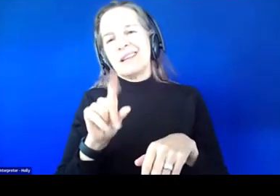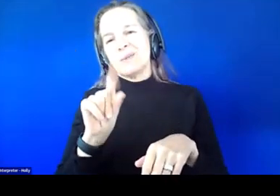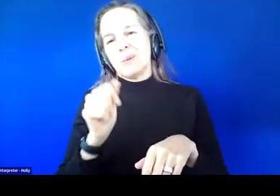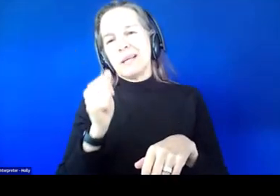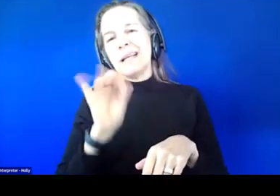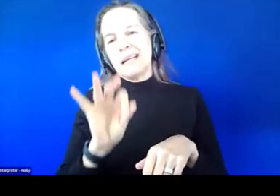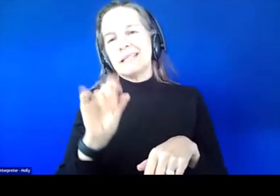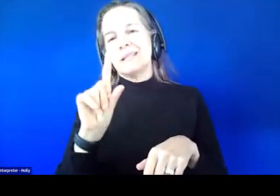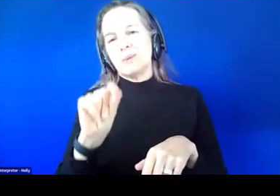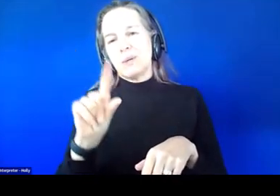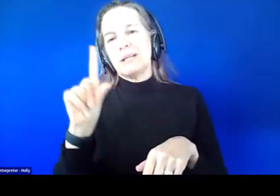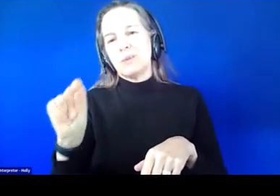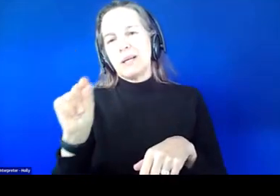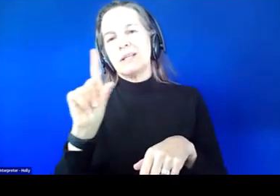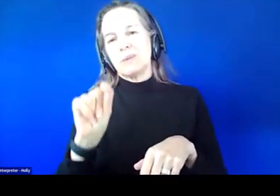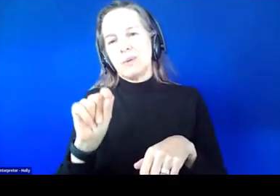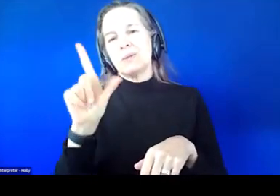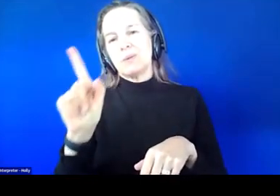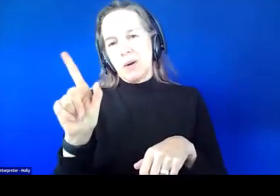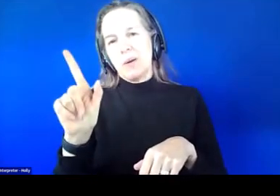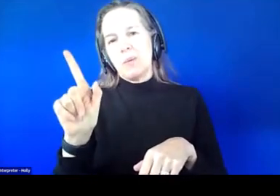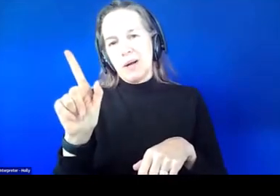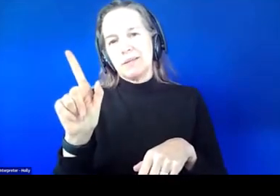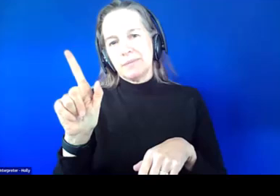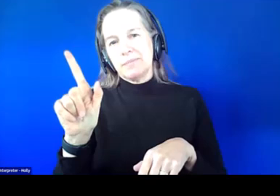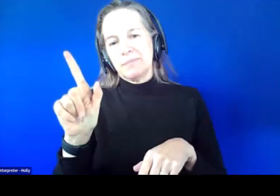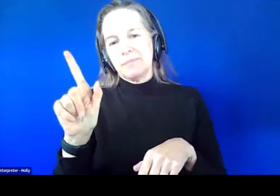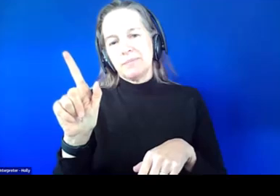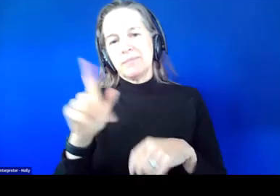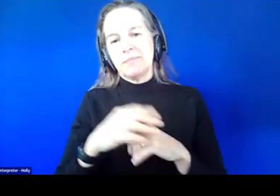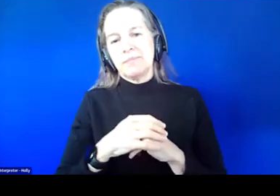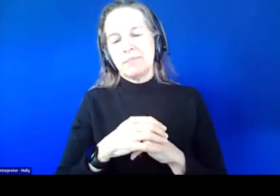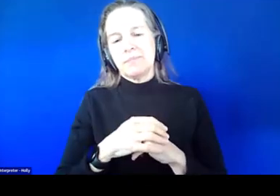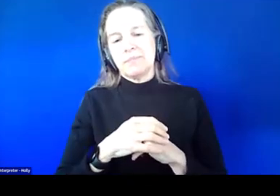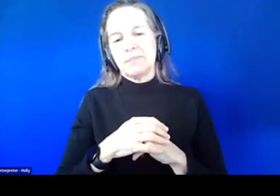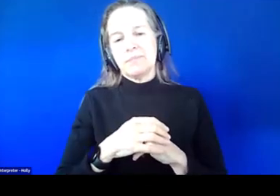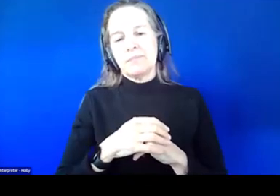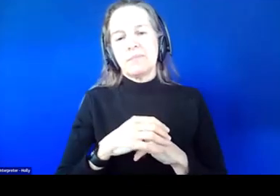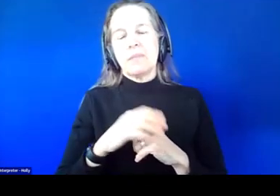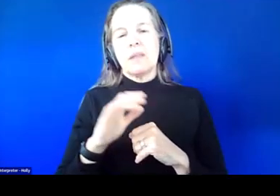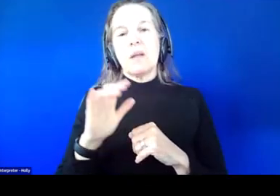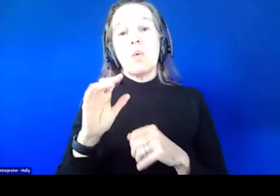2020, and 2021. 2021 in Washington, we were kind